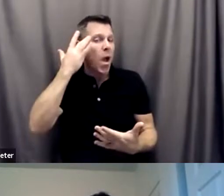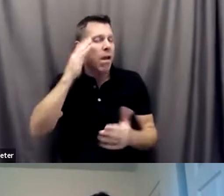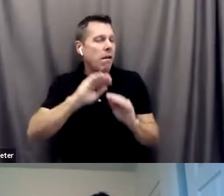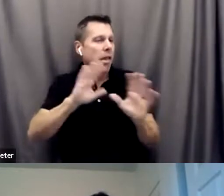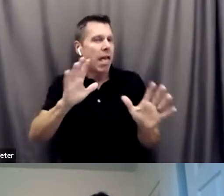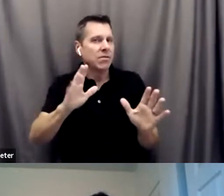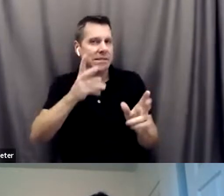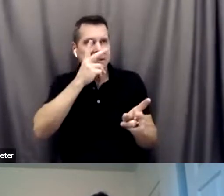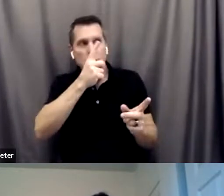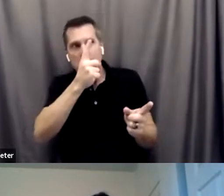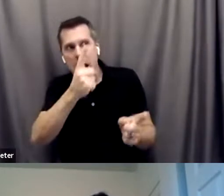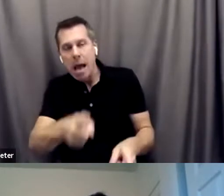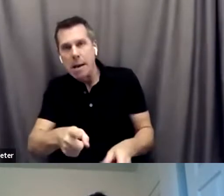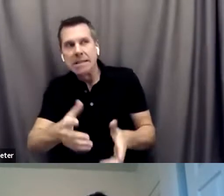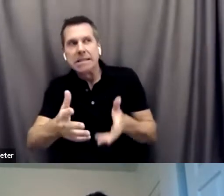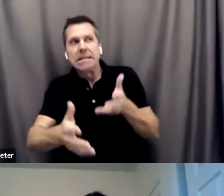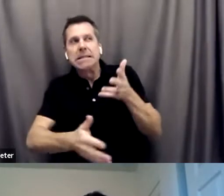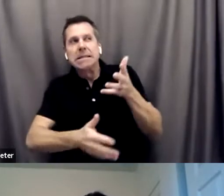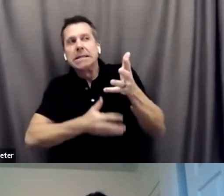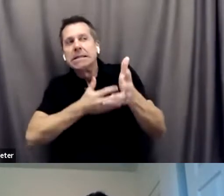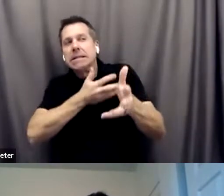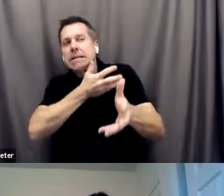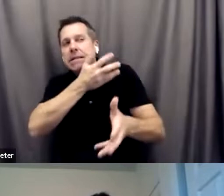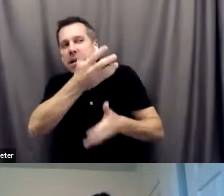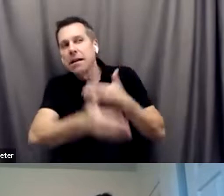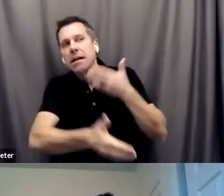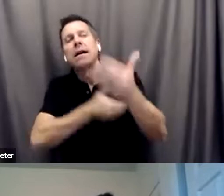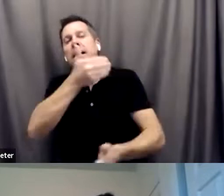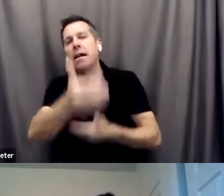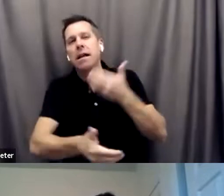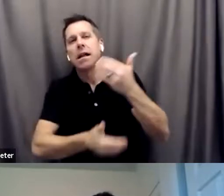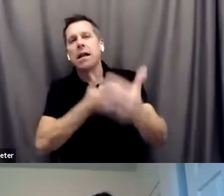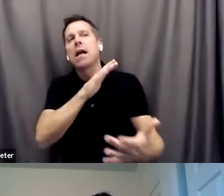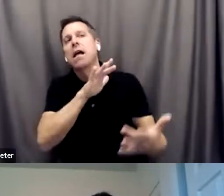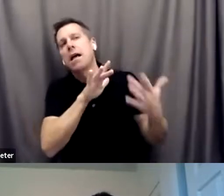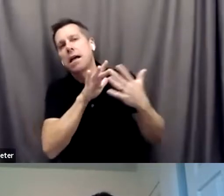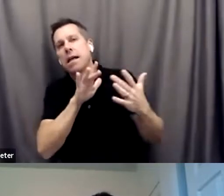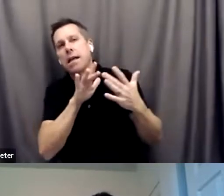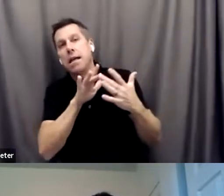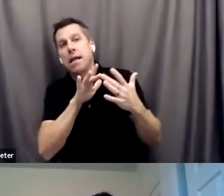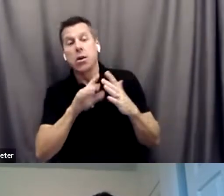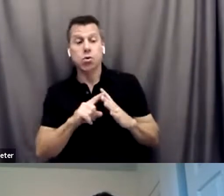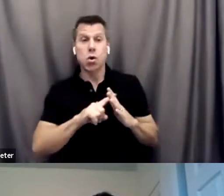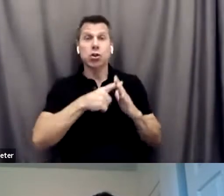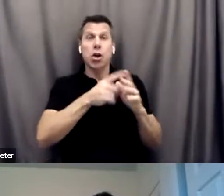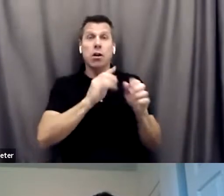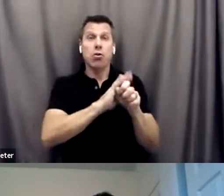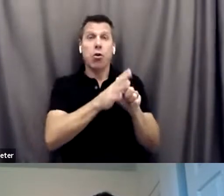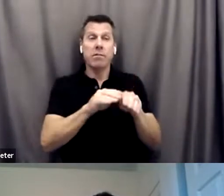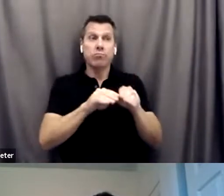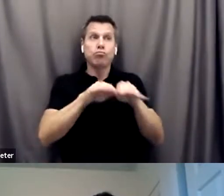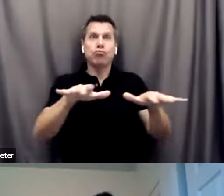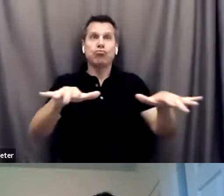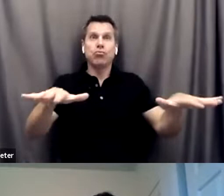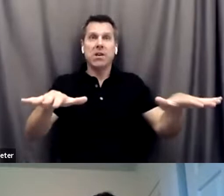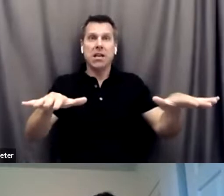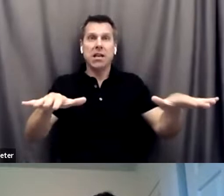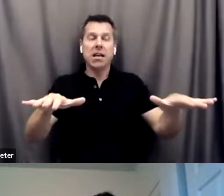happen. And then later on, that's when they started contacting us at the beginning. And I like to do, we will actually see like talking